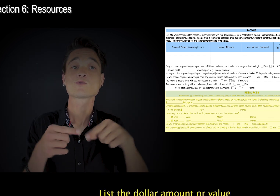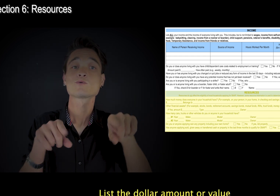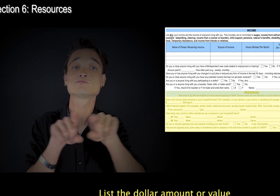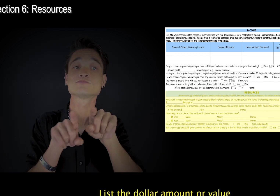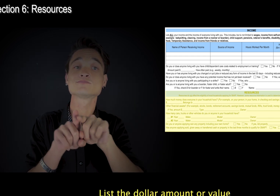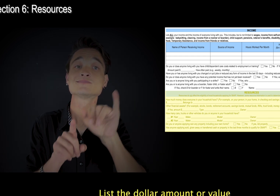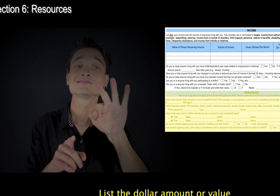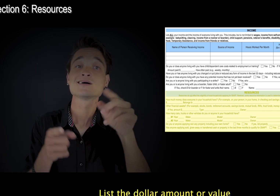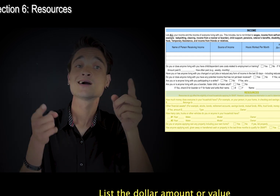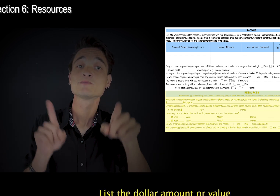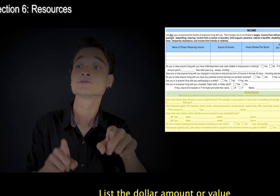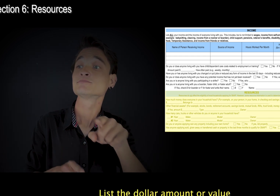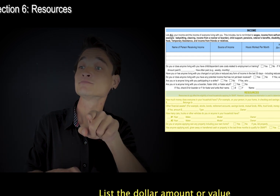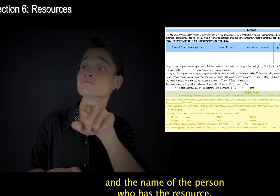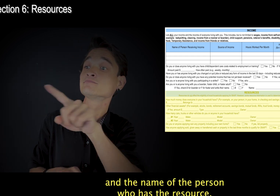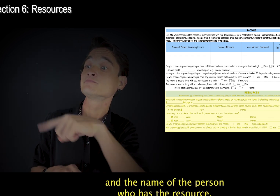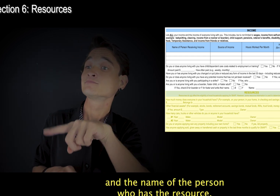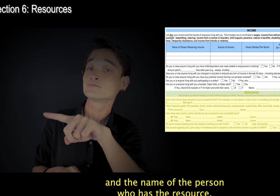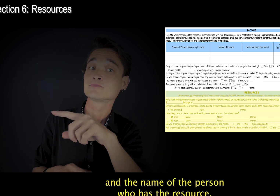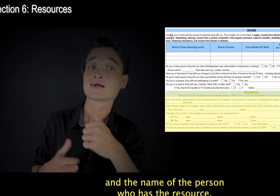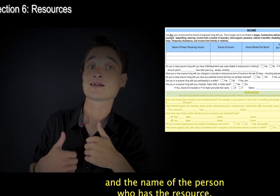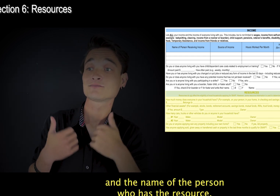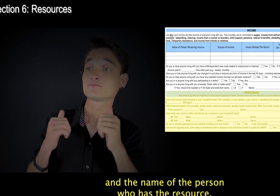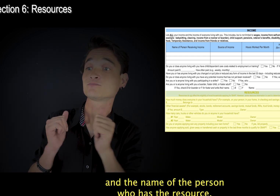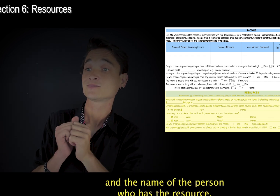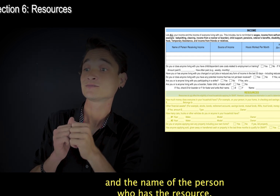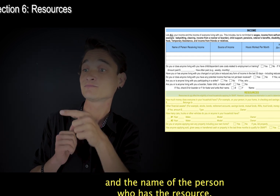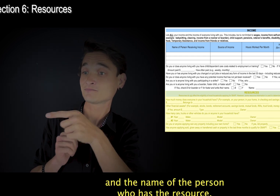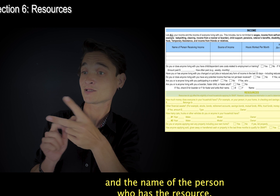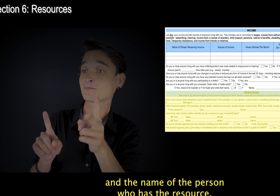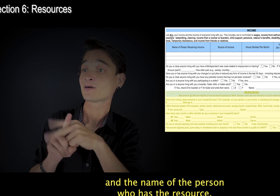List the dollar amount or value and the name of the person who has the resource.